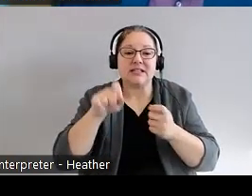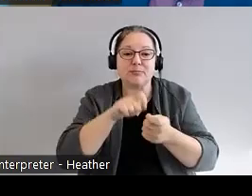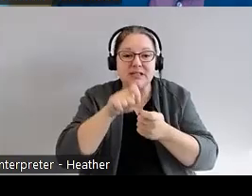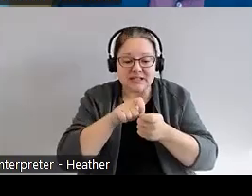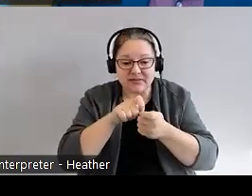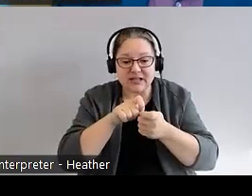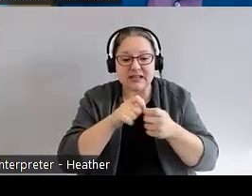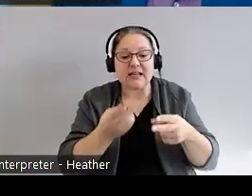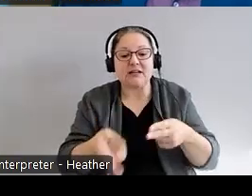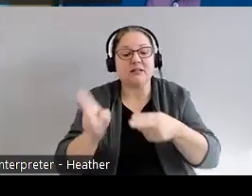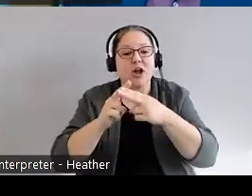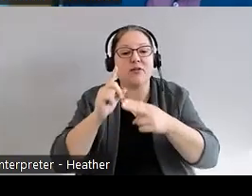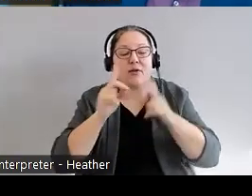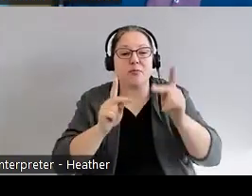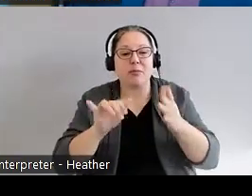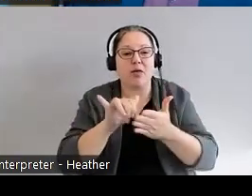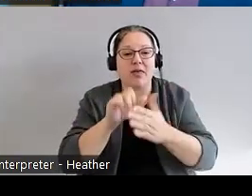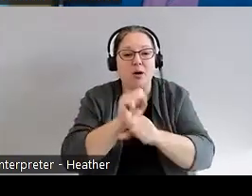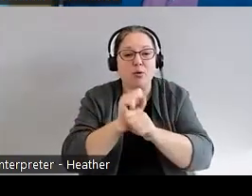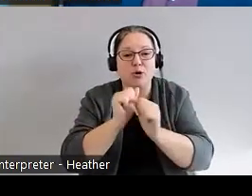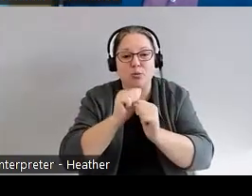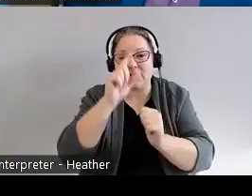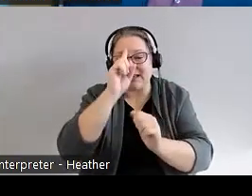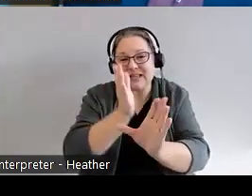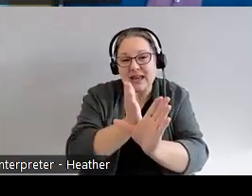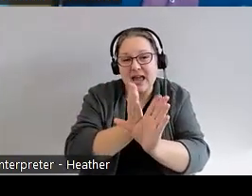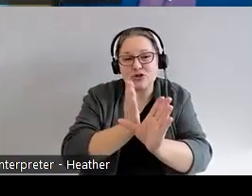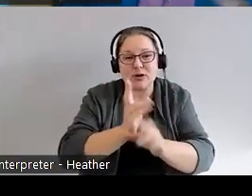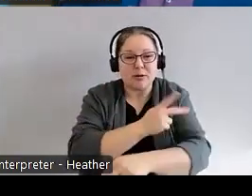professionals that work with psychiatric patients. So we're looking at a problem that's not only on